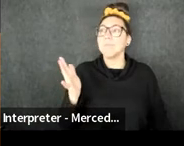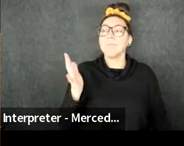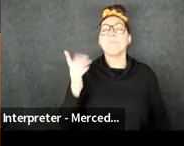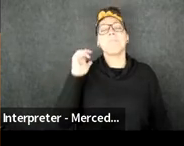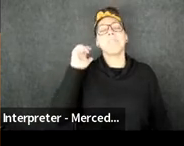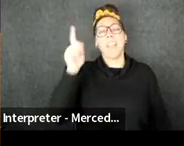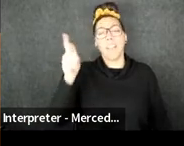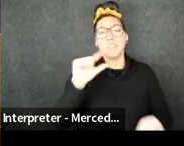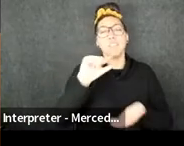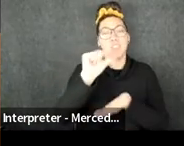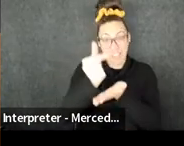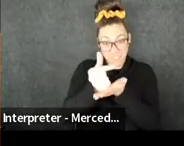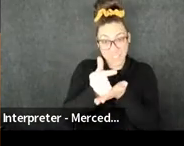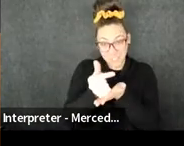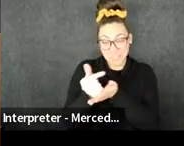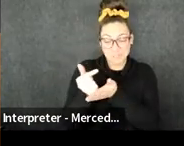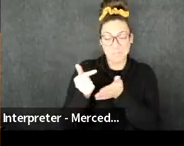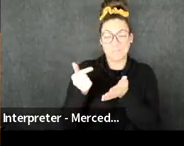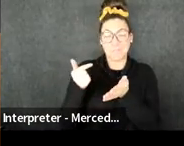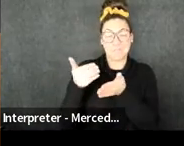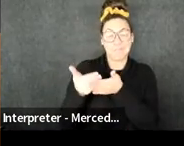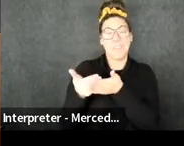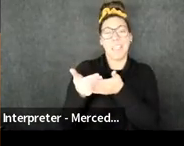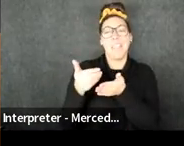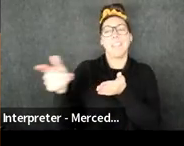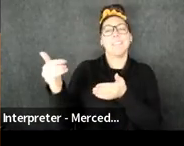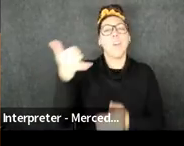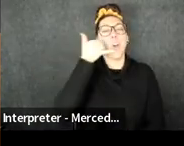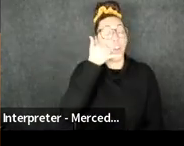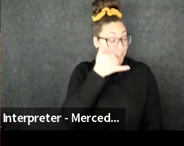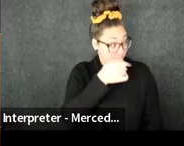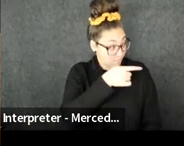came forward, I got a call asking if I was actually go to the ceremony